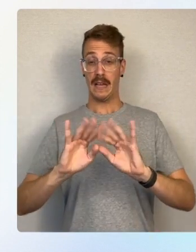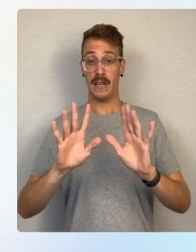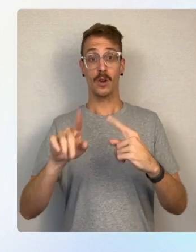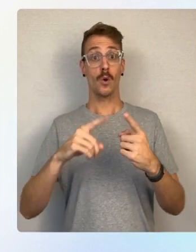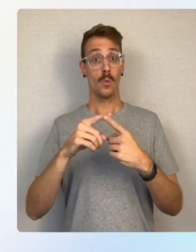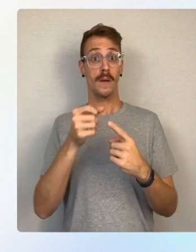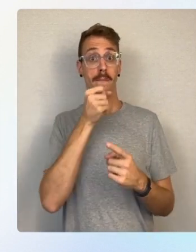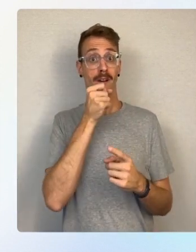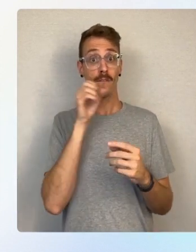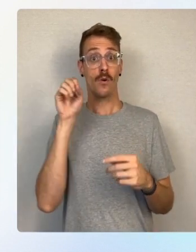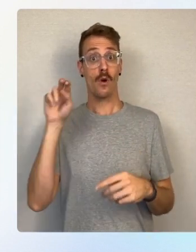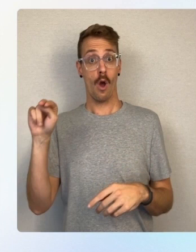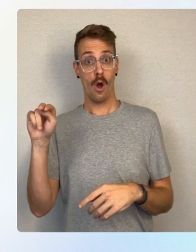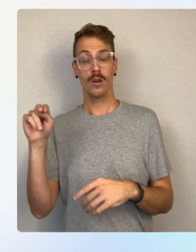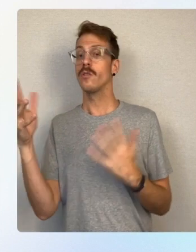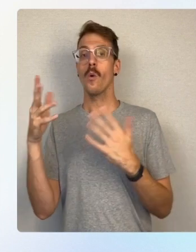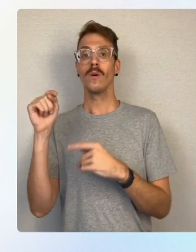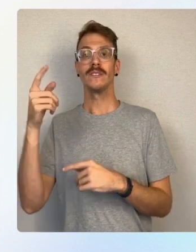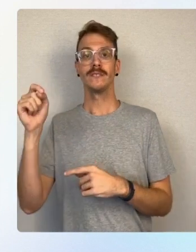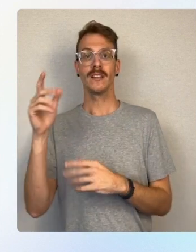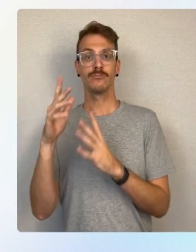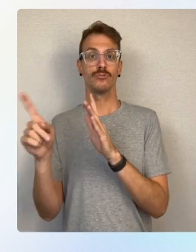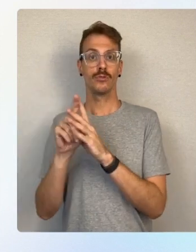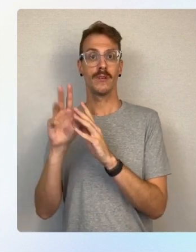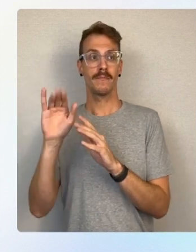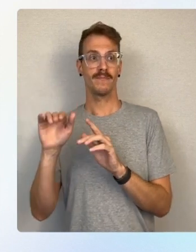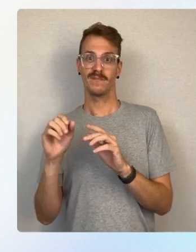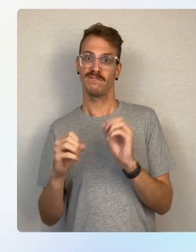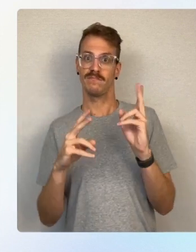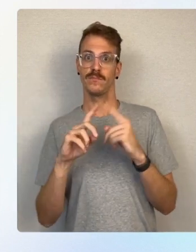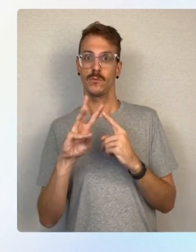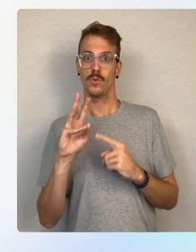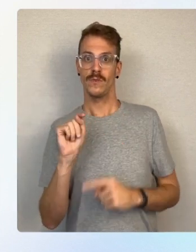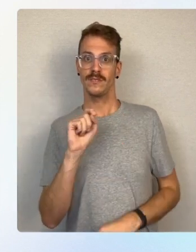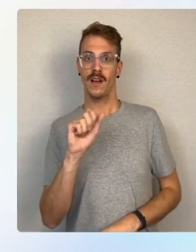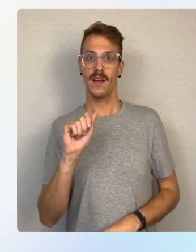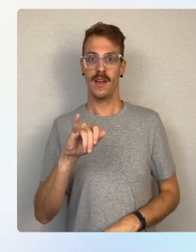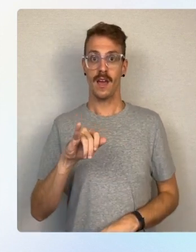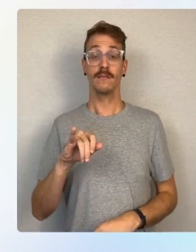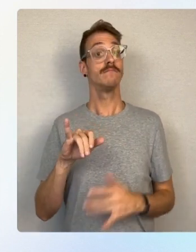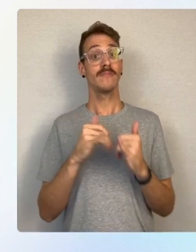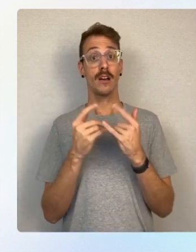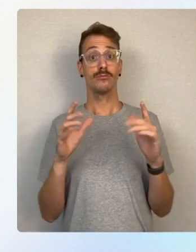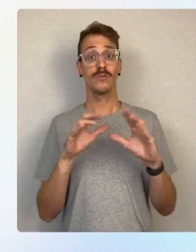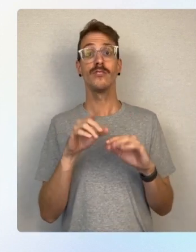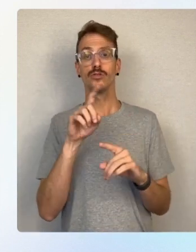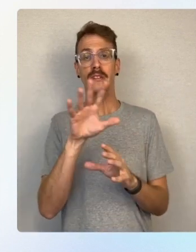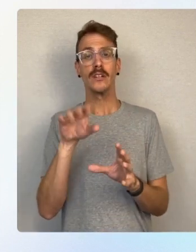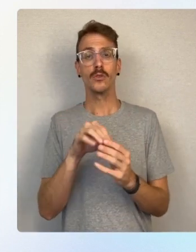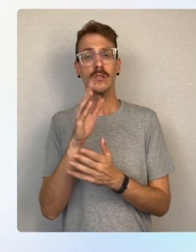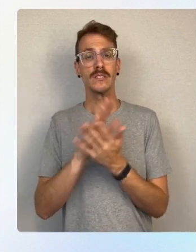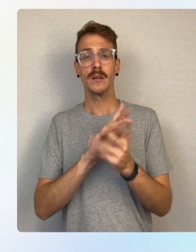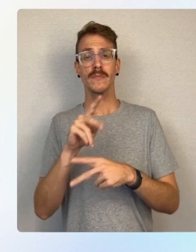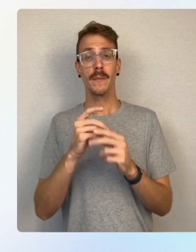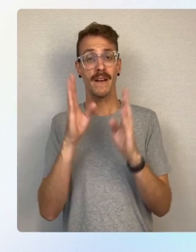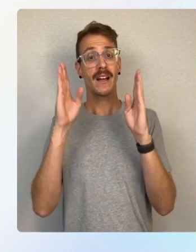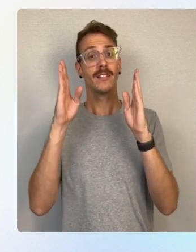You should try to be very clear when the mic is active and what text is being seen by Wit.ai. To accomplish this,